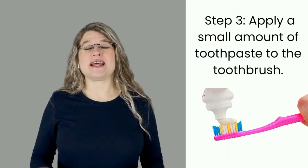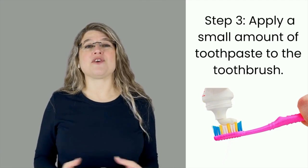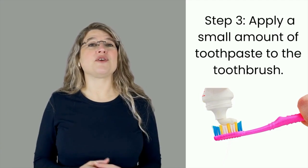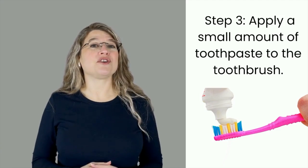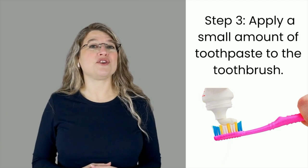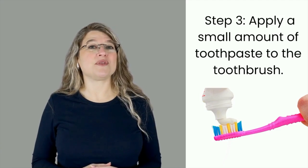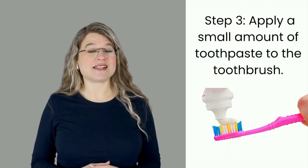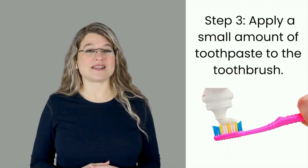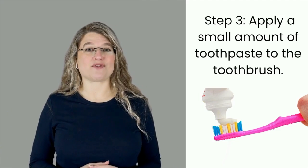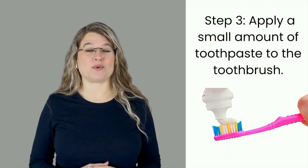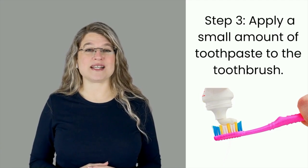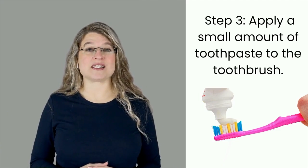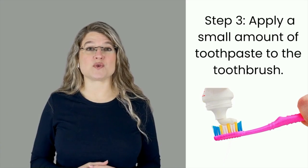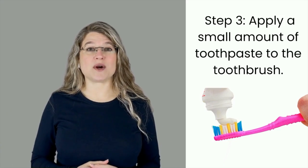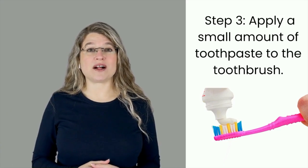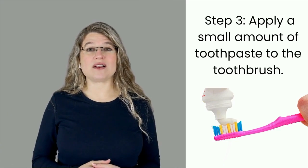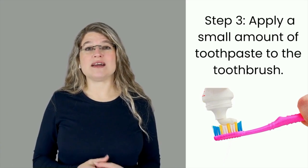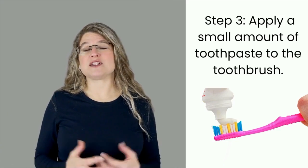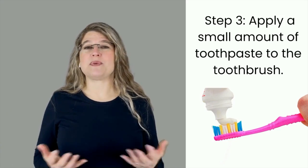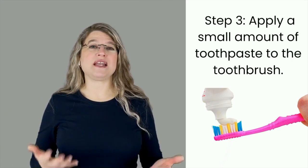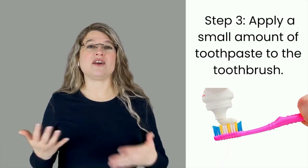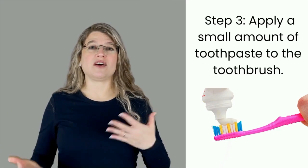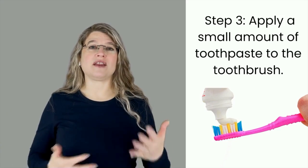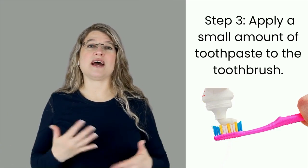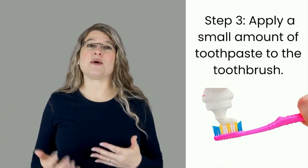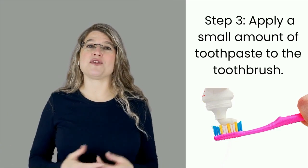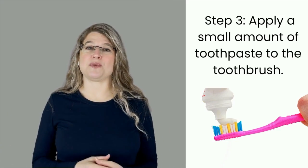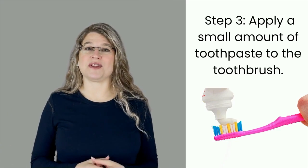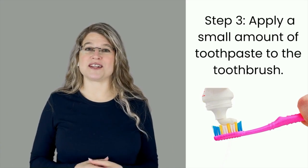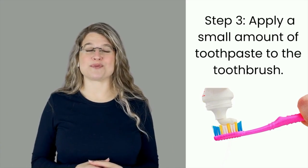Now you can do this several ways as well, depending on however you would like to